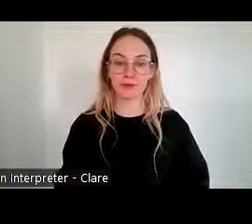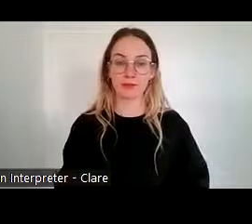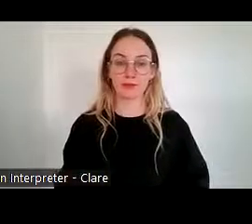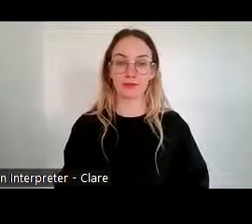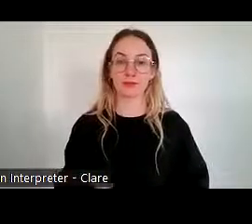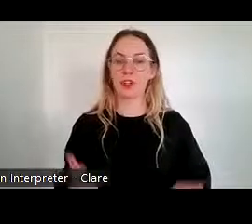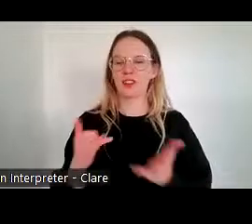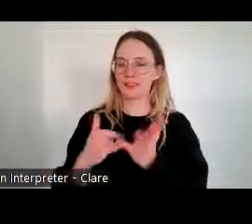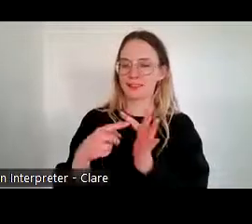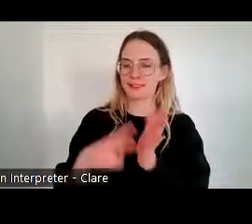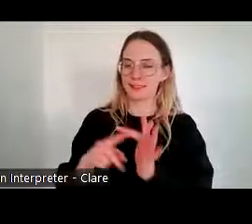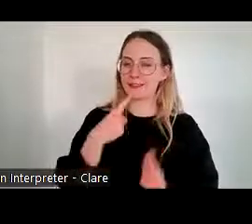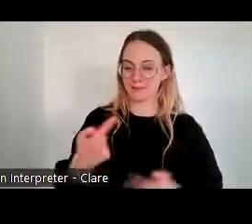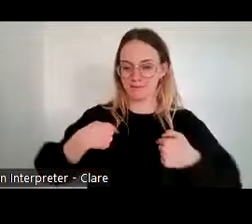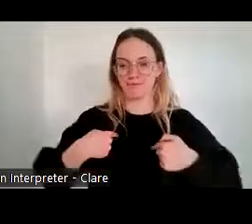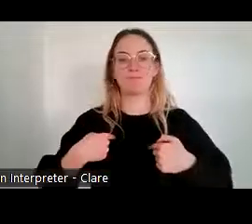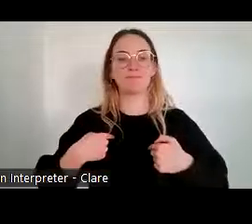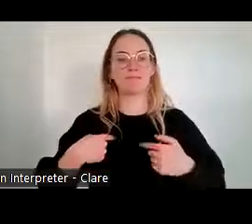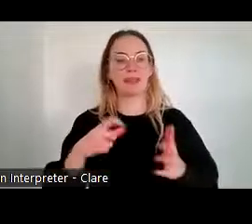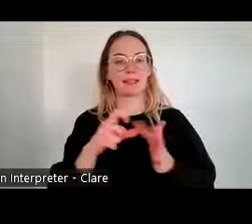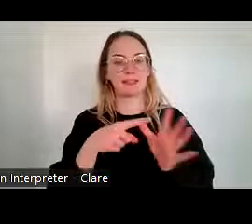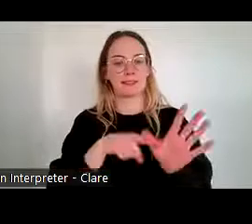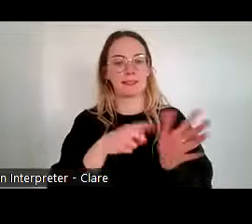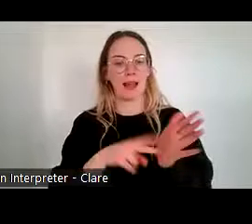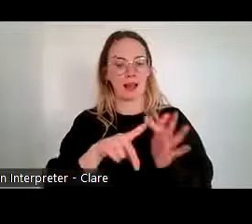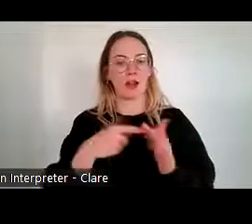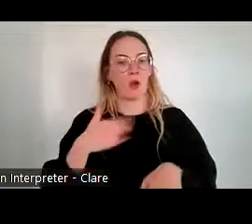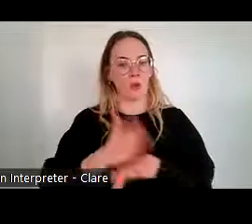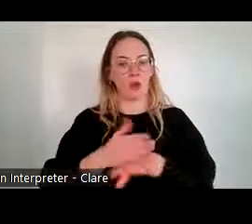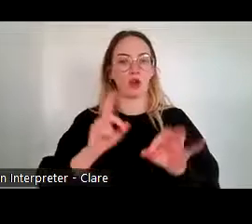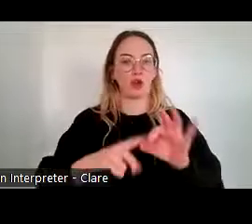I'm a principal solicitor at QAI and I would also acknowledge the traditional owners on the